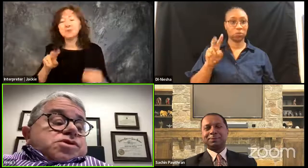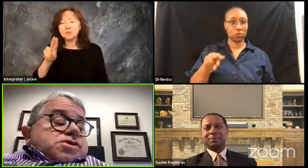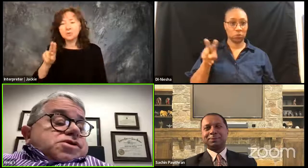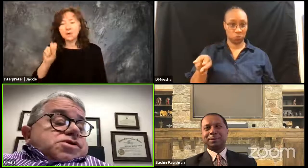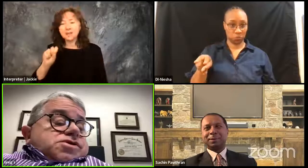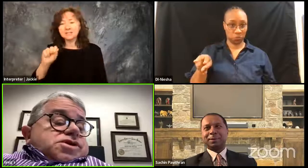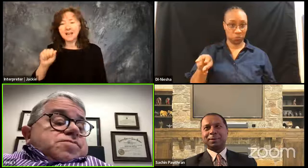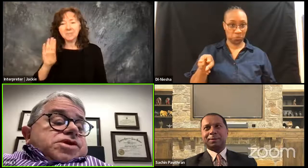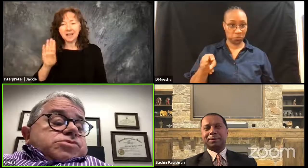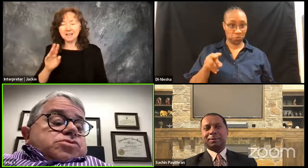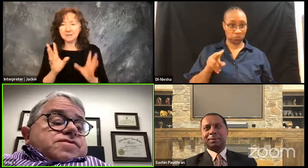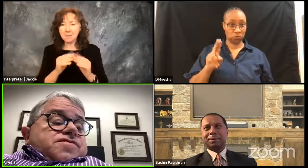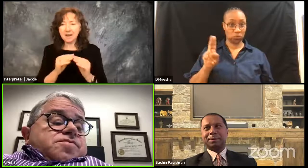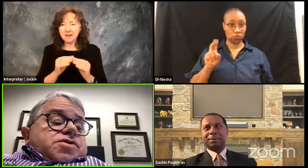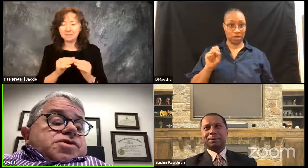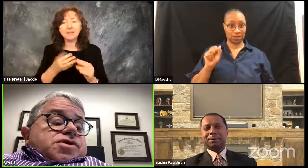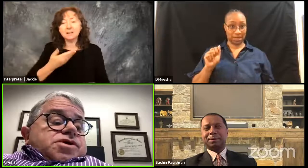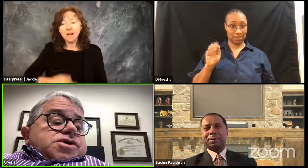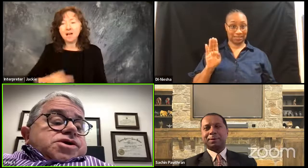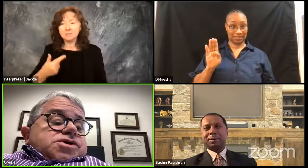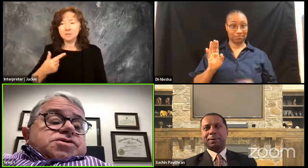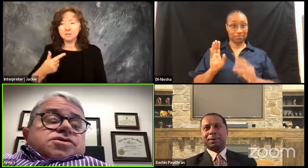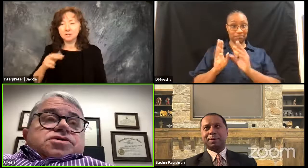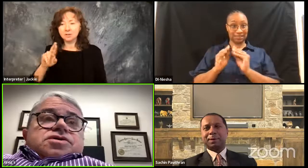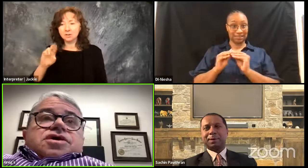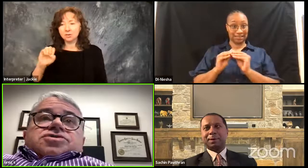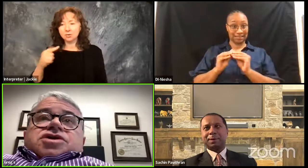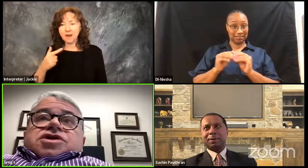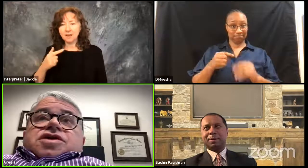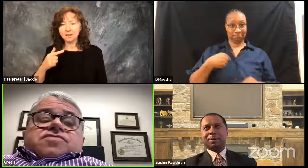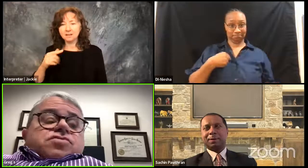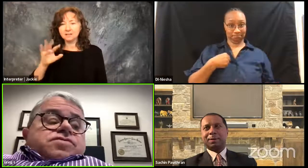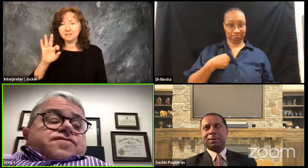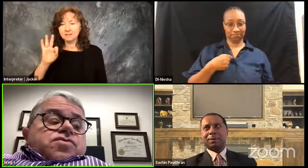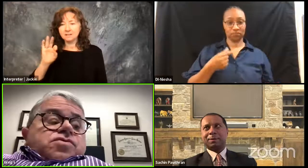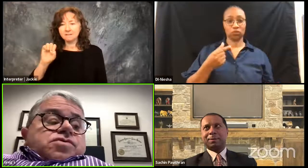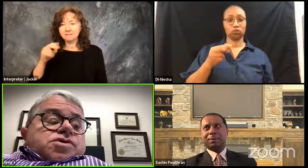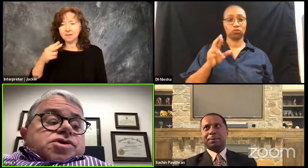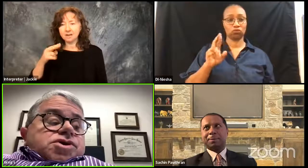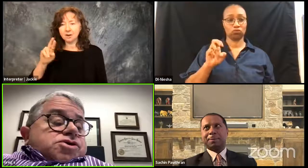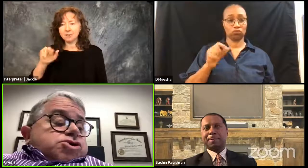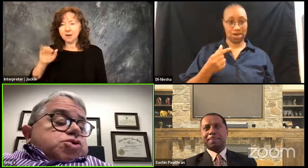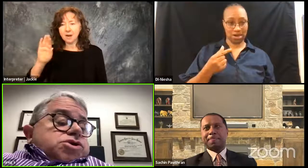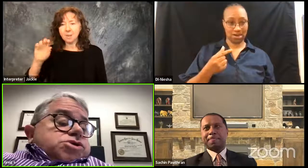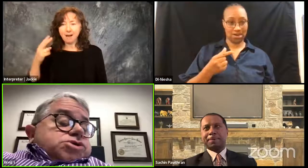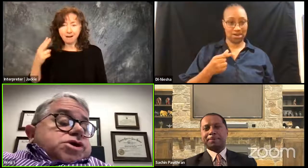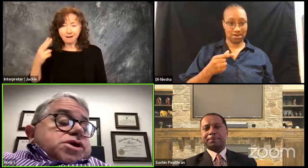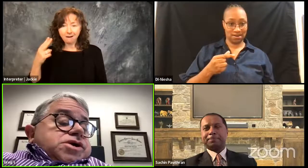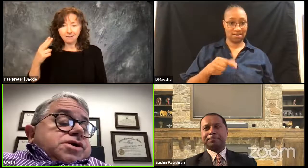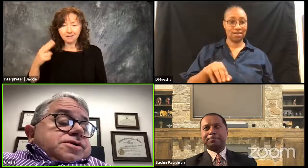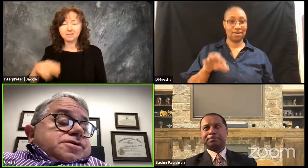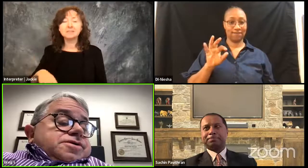And again, my name is Greg Fehribach and I thank everyone for joining us today.